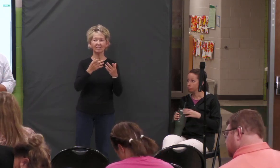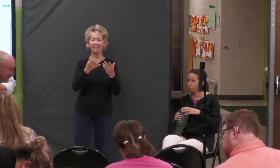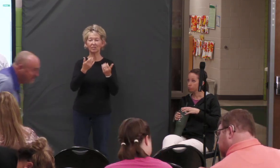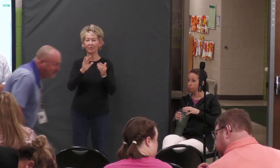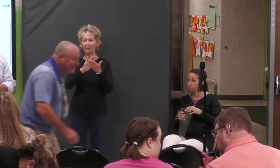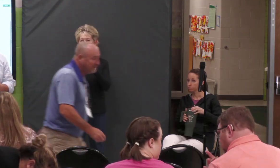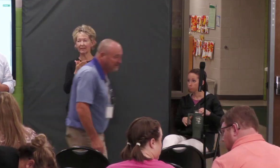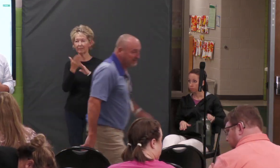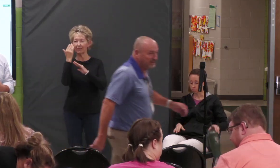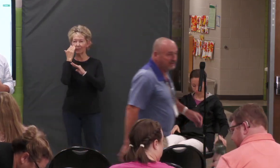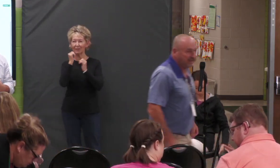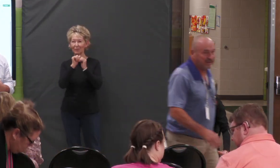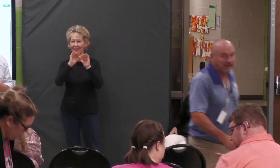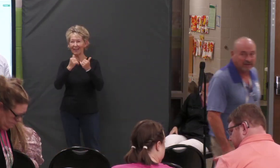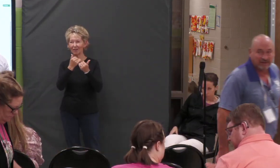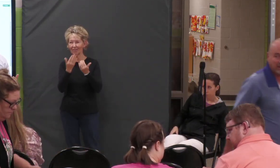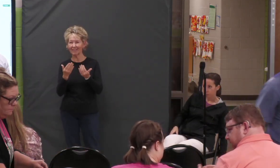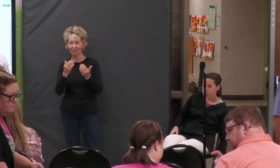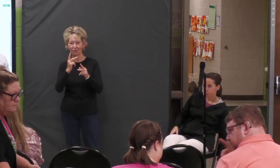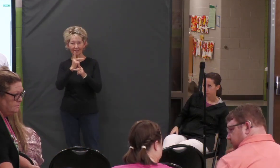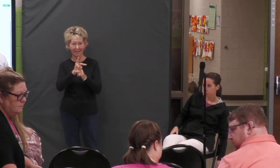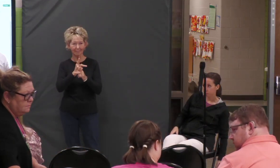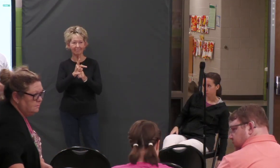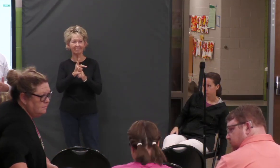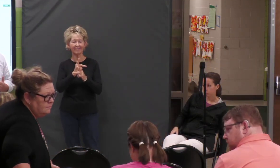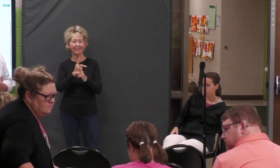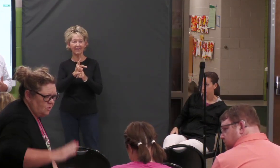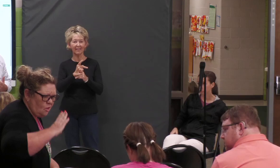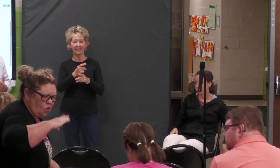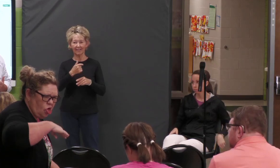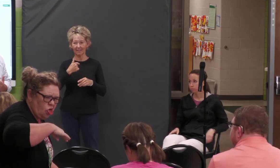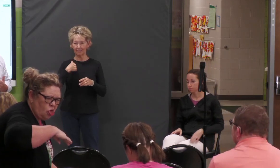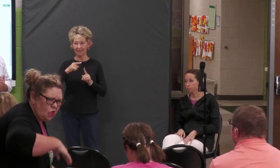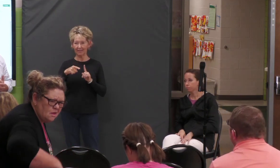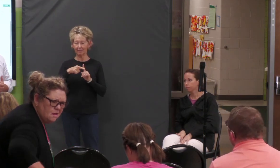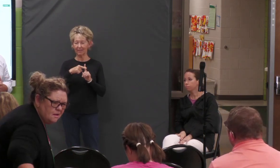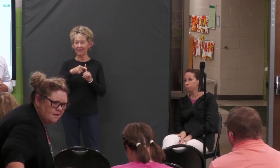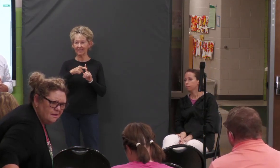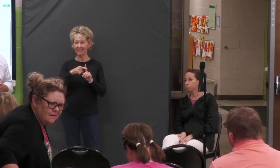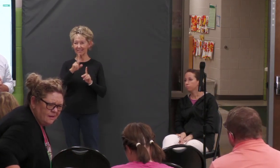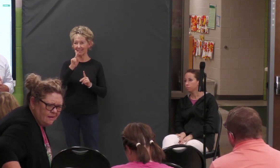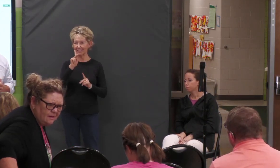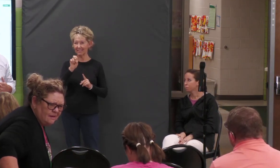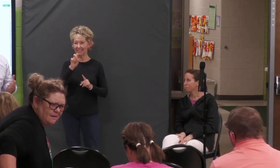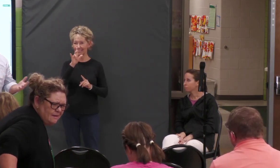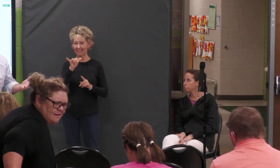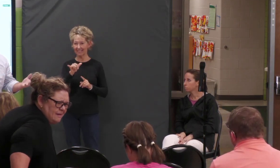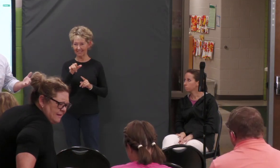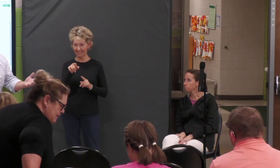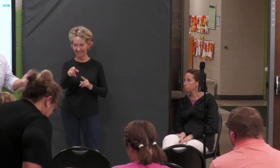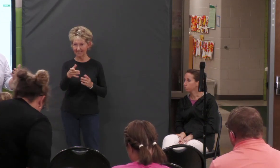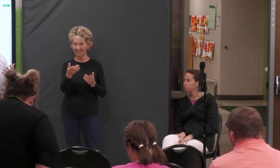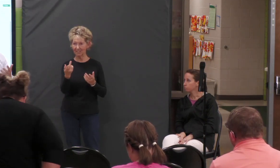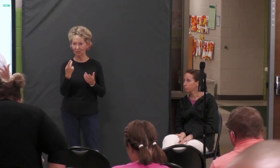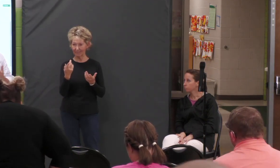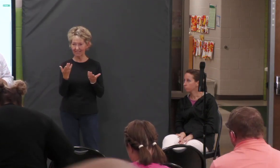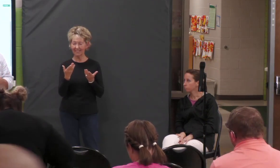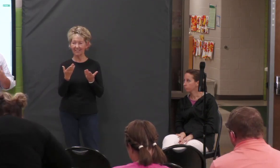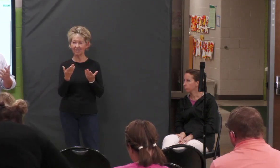kept um myself and uh Team Member Kelly is here we're here to take your questions and